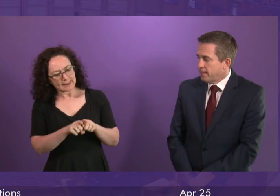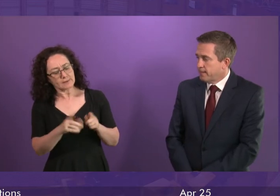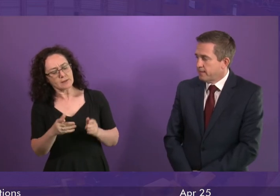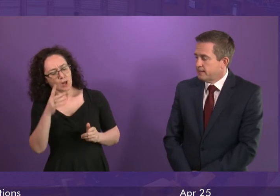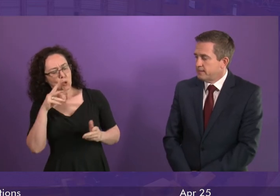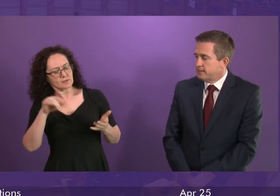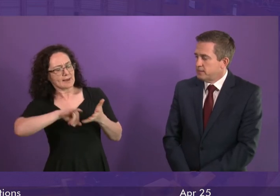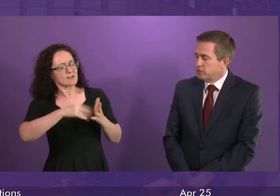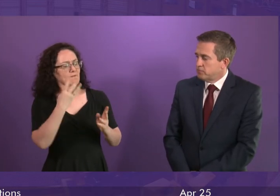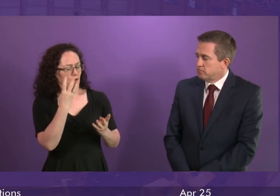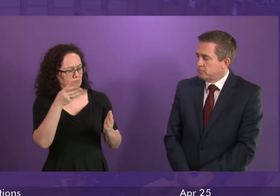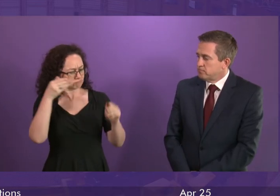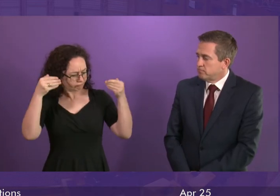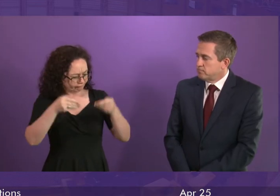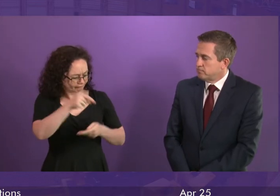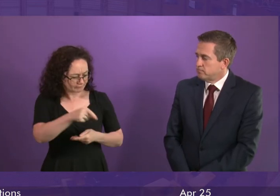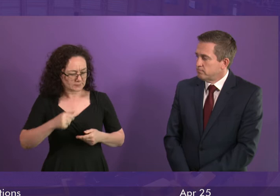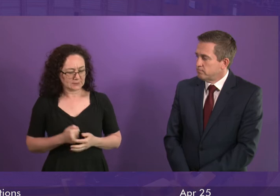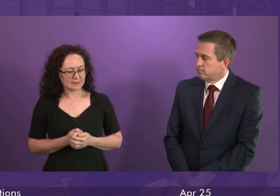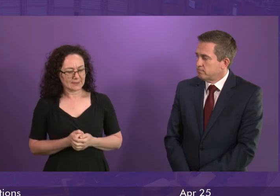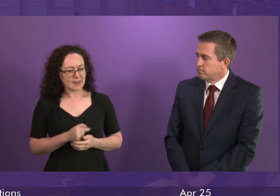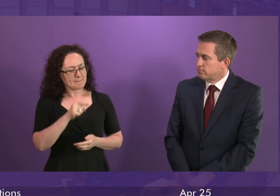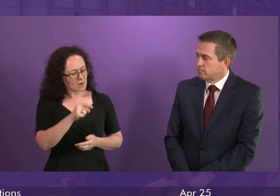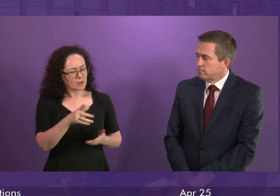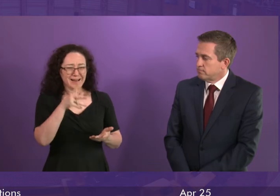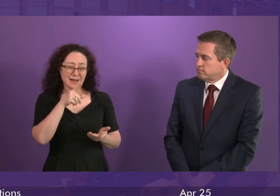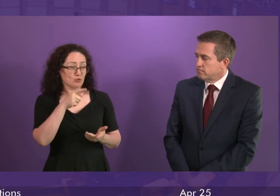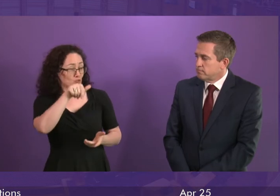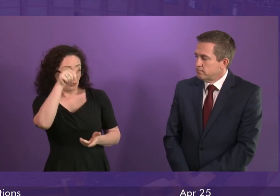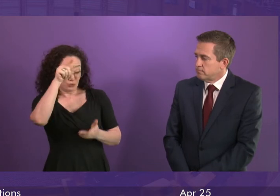Jackson Carlaw knows, the senior phase in school does not consist only of S4—it lasts